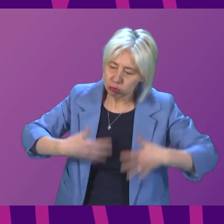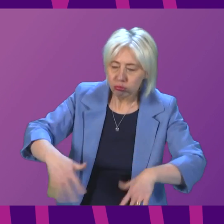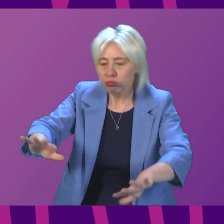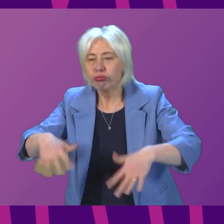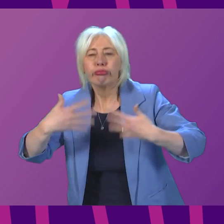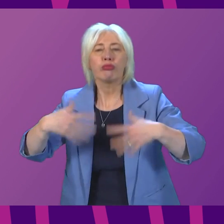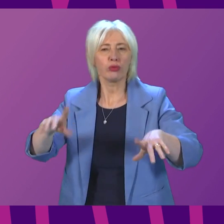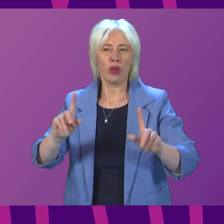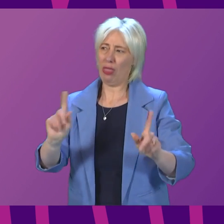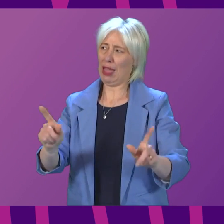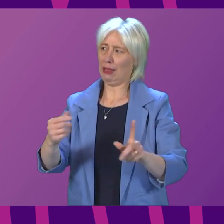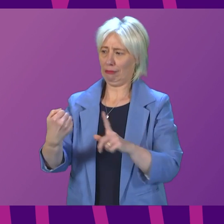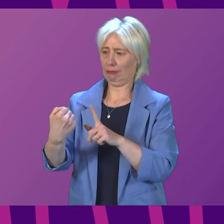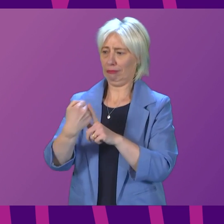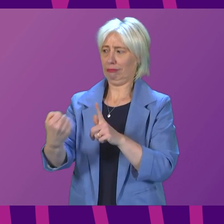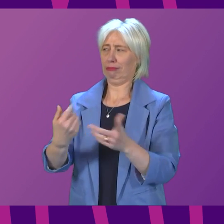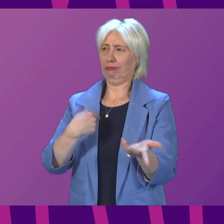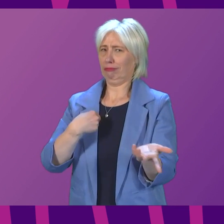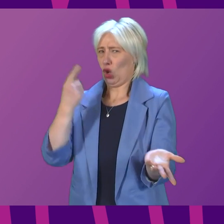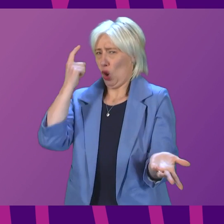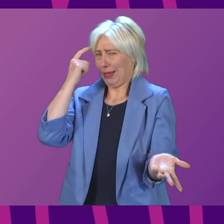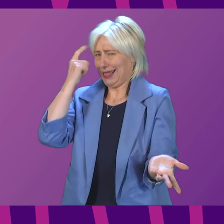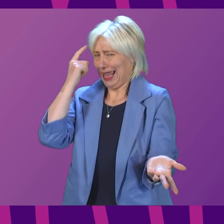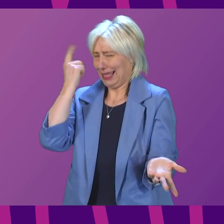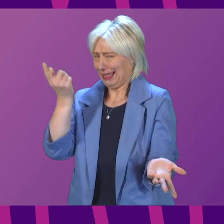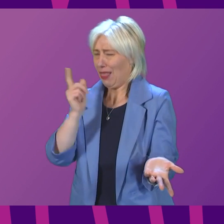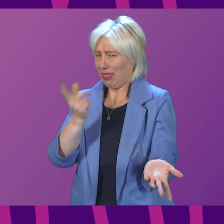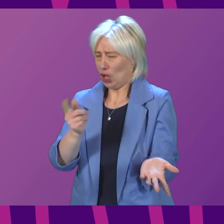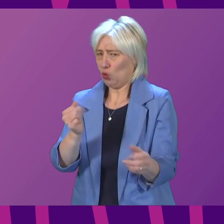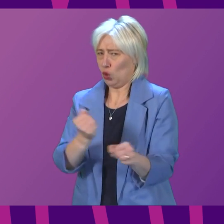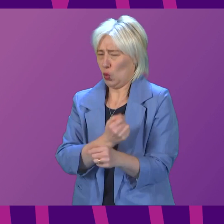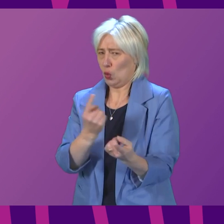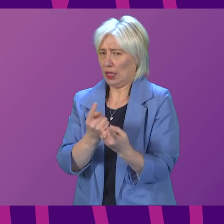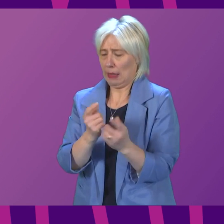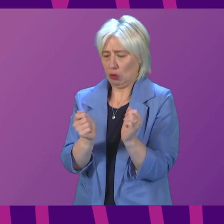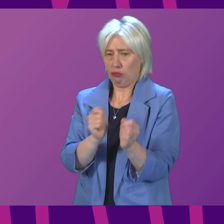it strikes me as basic common sense to take measures to rectify that.